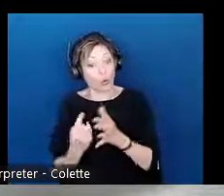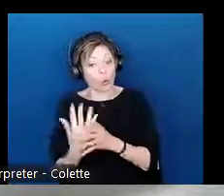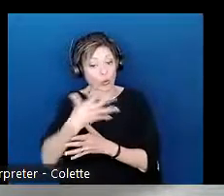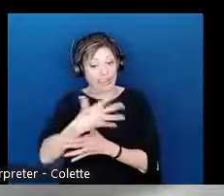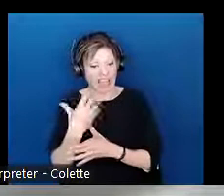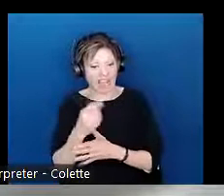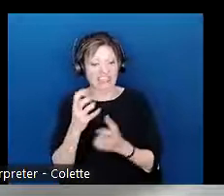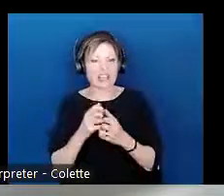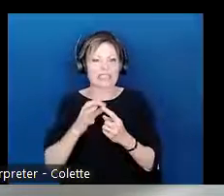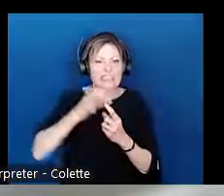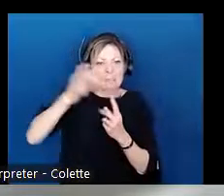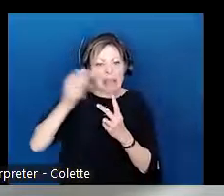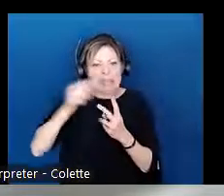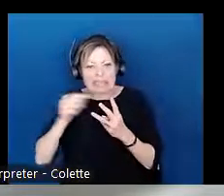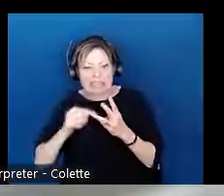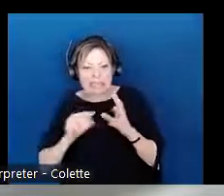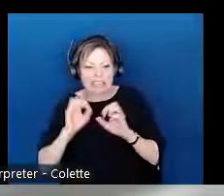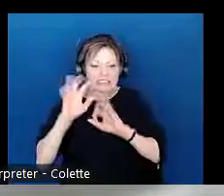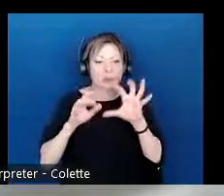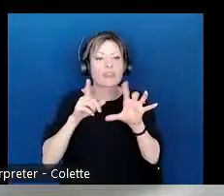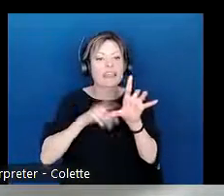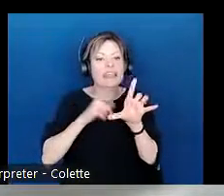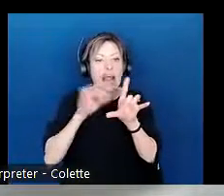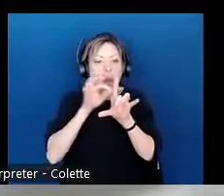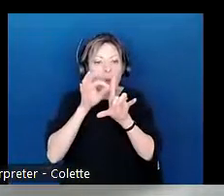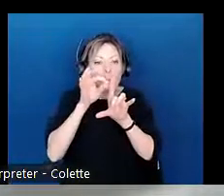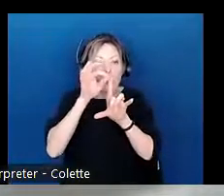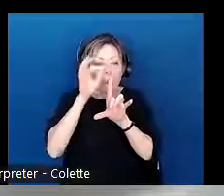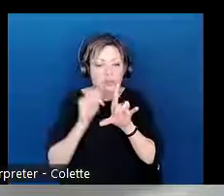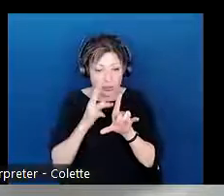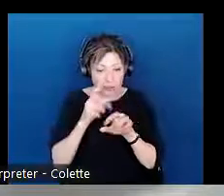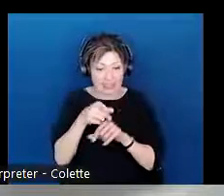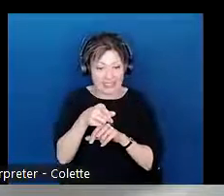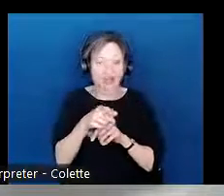spiky plant and with yellow flowers so you can just see it oh that's quite a good diagram there